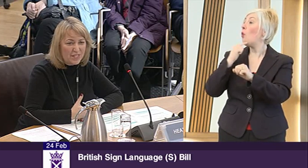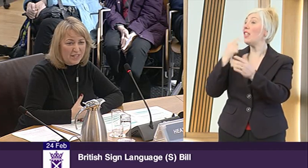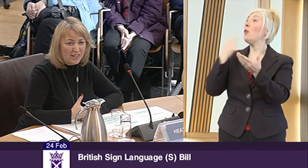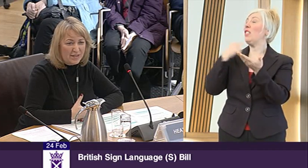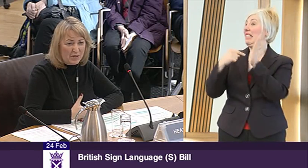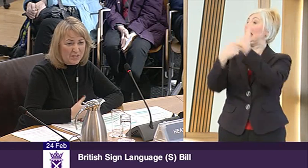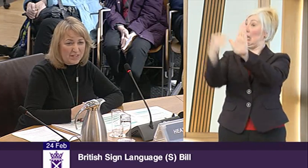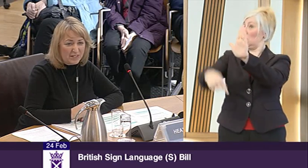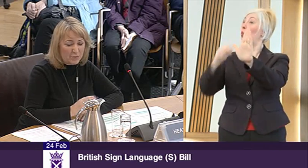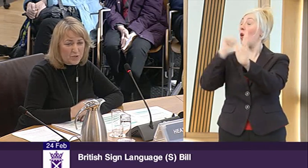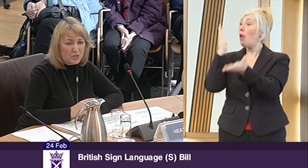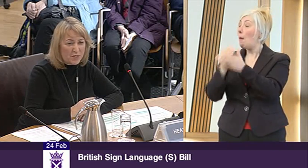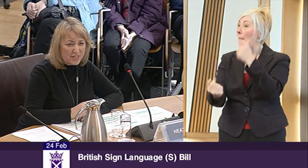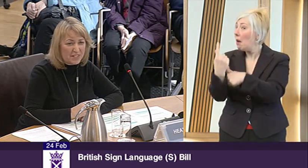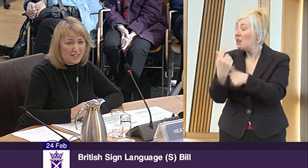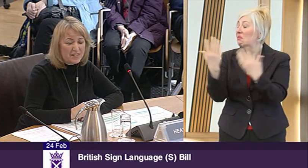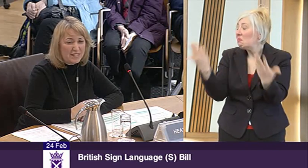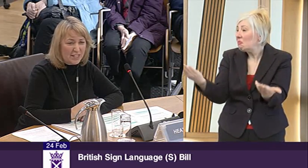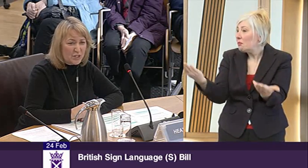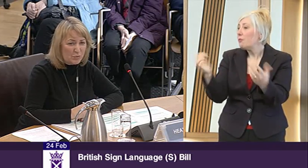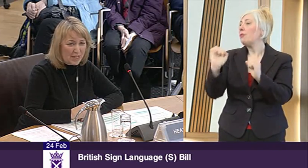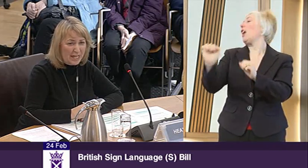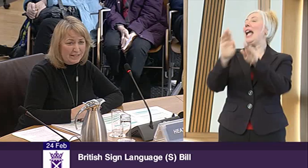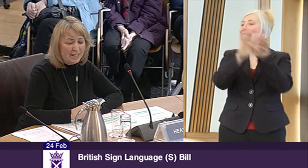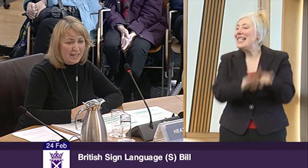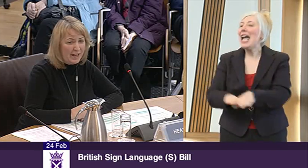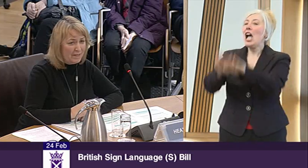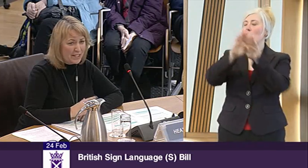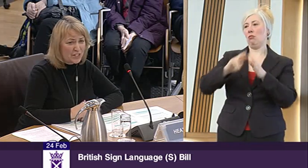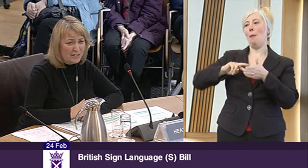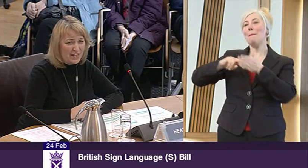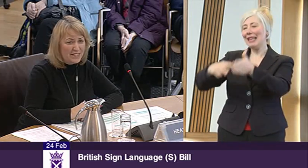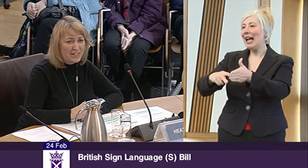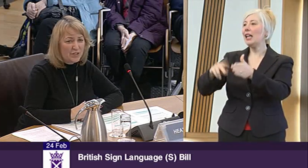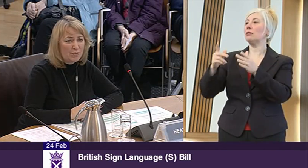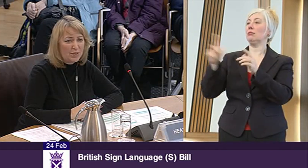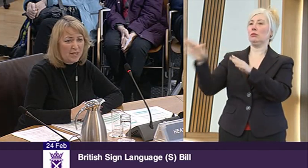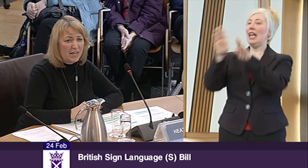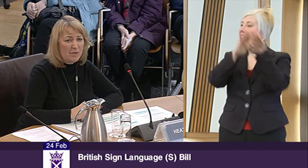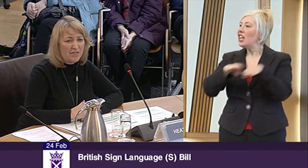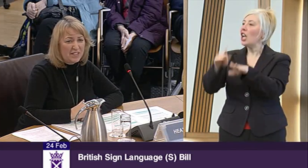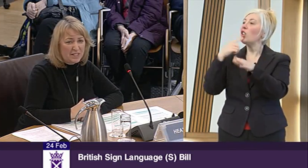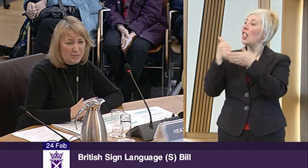deliver against them. It is critical that the national plan and the national advisory